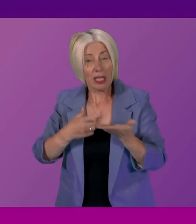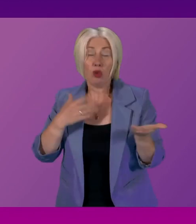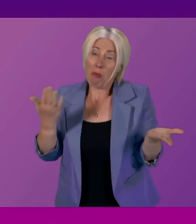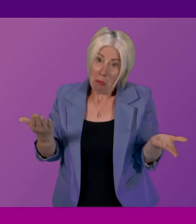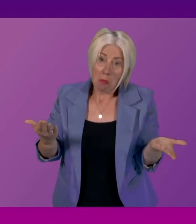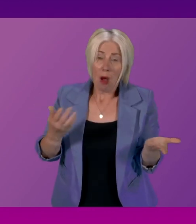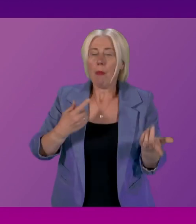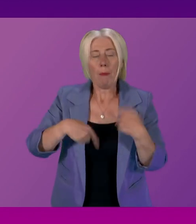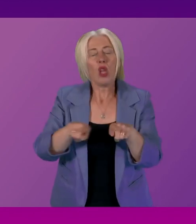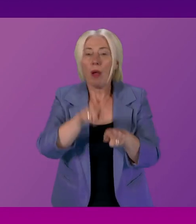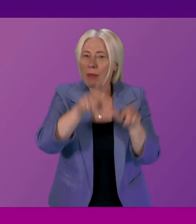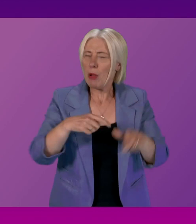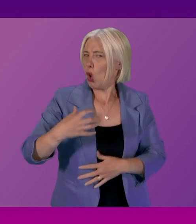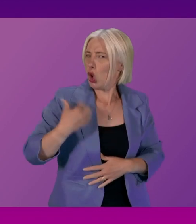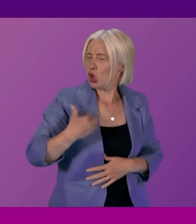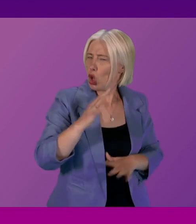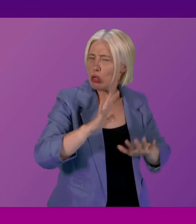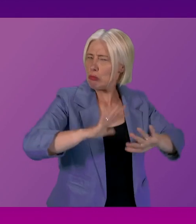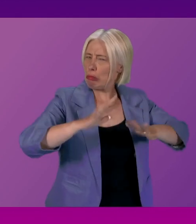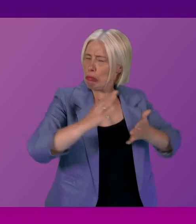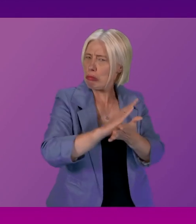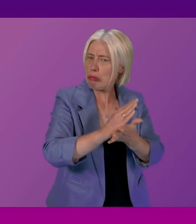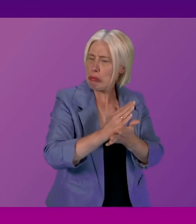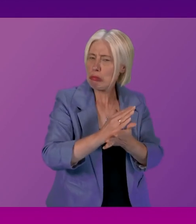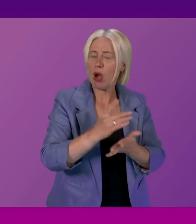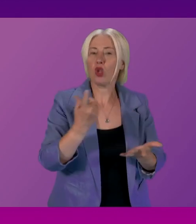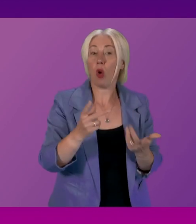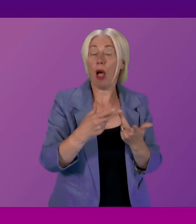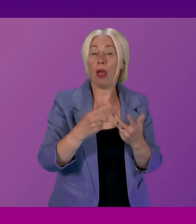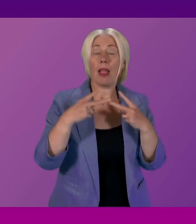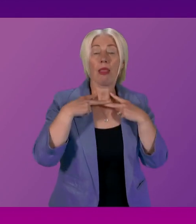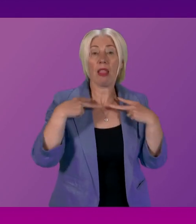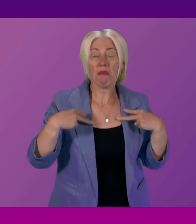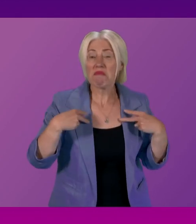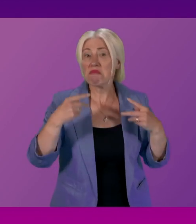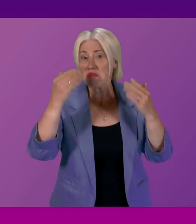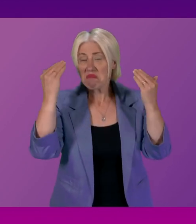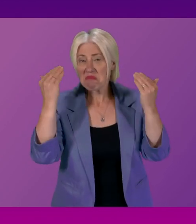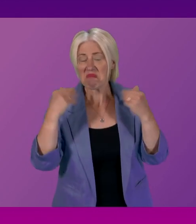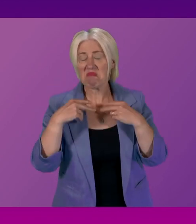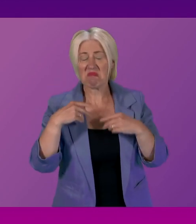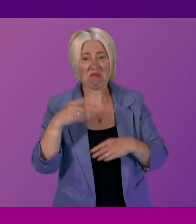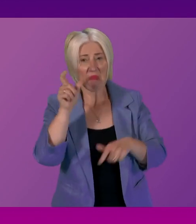that have expressed concern—not just in the judiciary but, as we know, many members of the legal profession, too. We will of course give that weight.